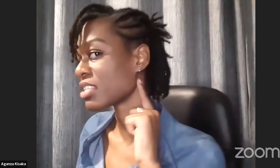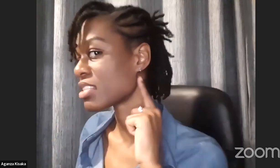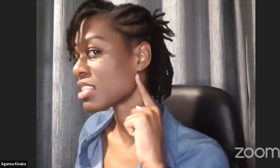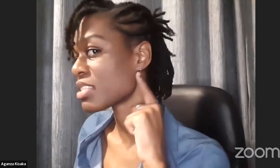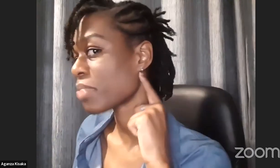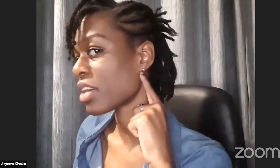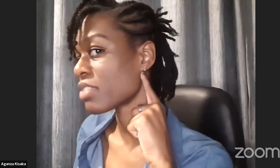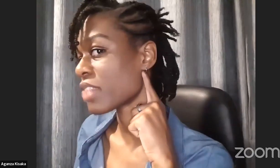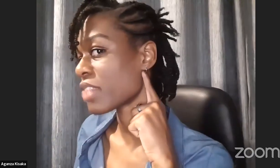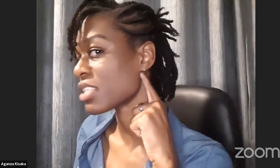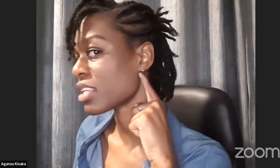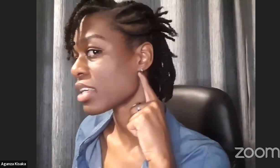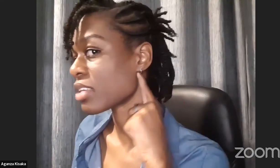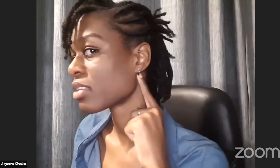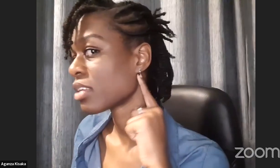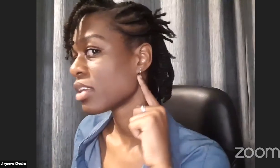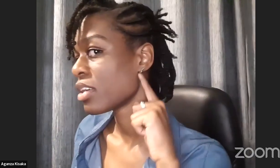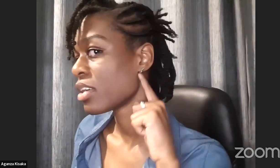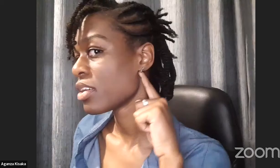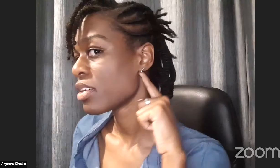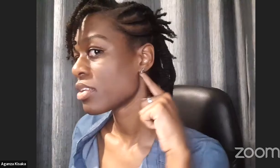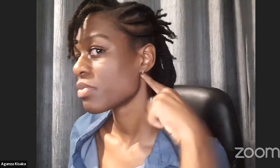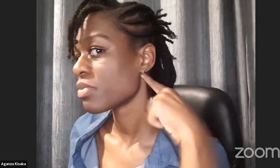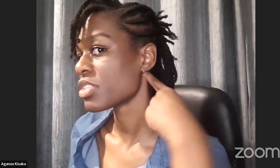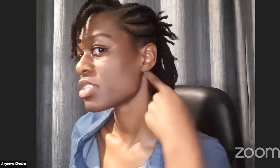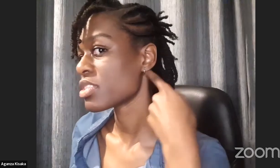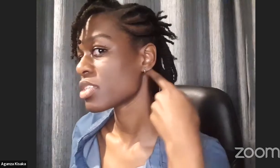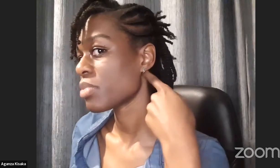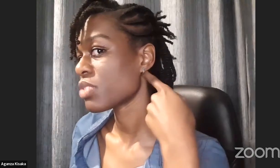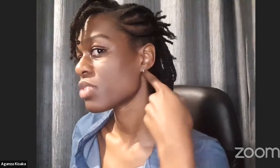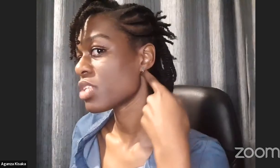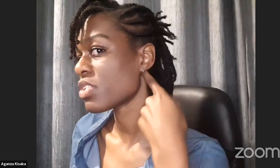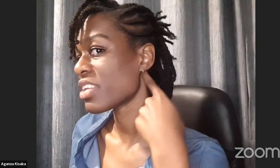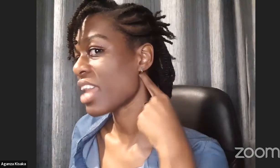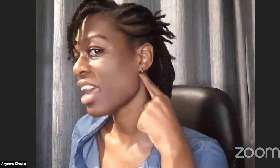is this spot right here which is in between your neck,